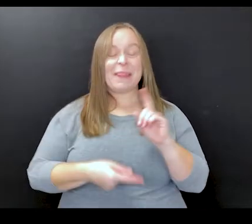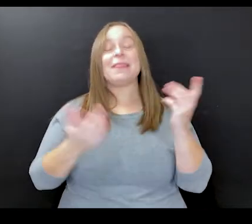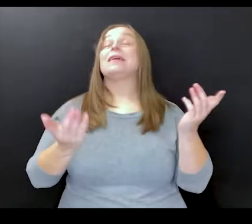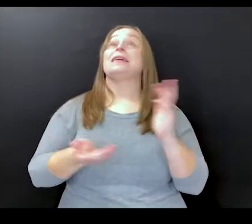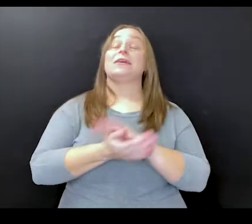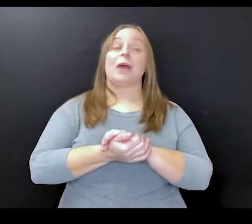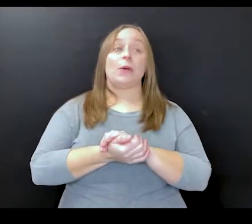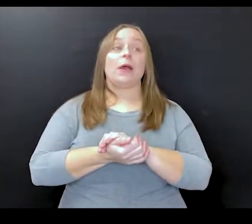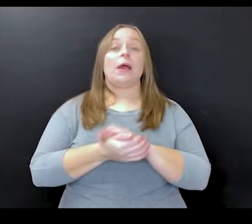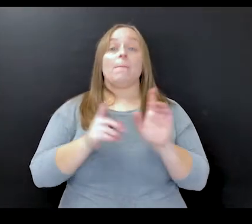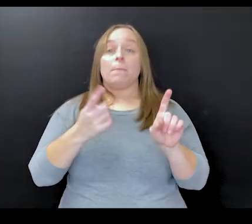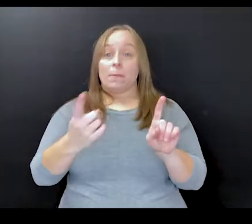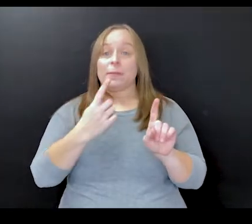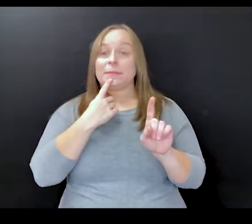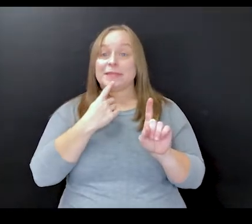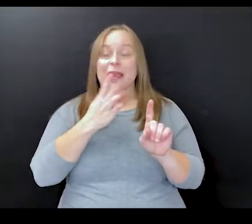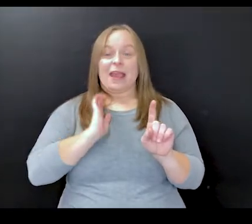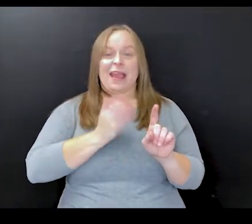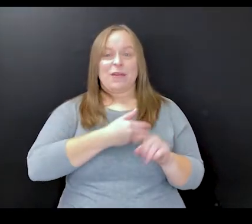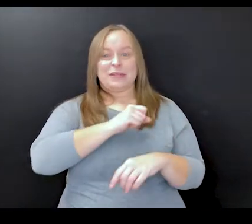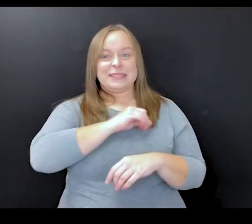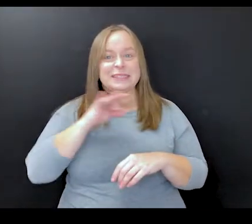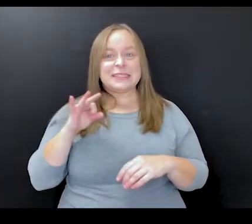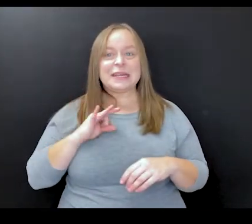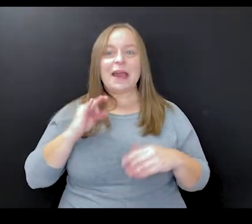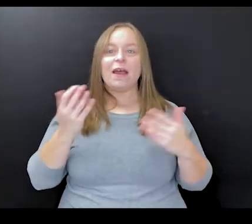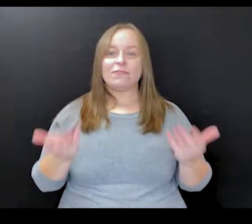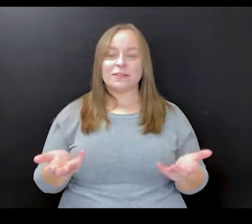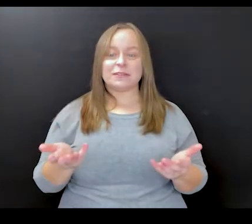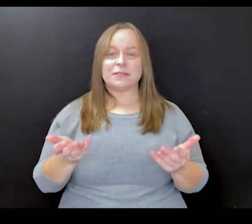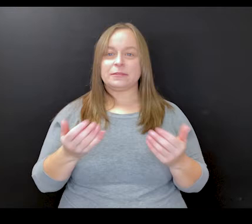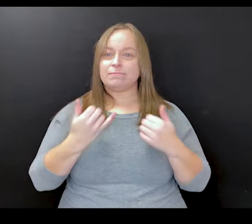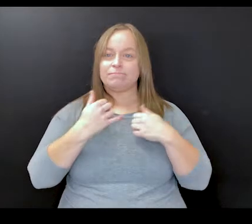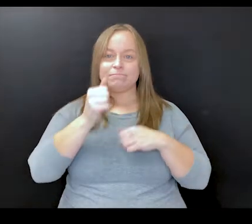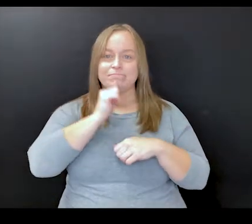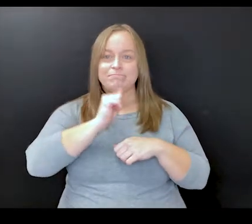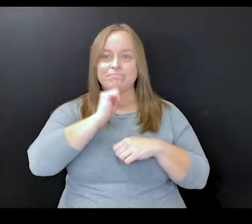But what I want to say is, our staff have been resilient,